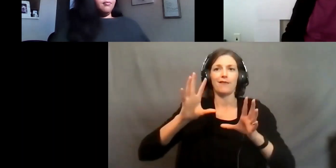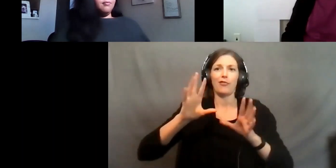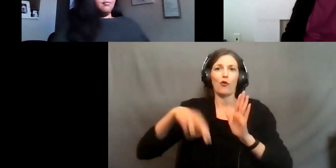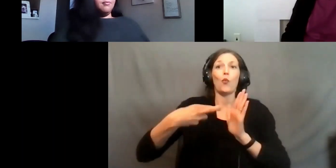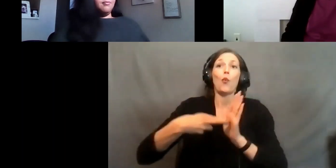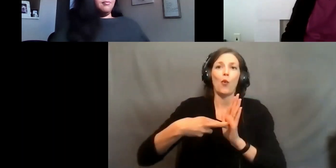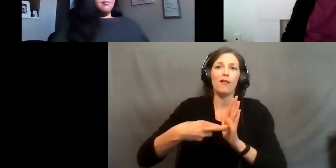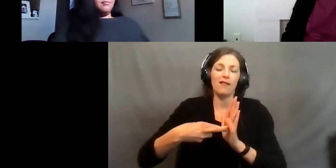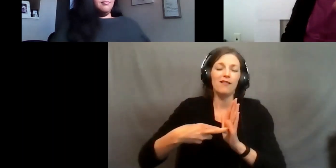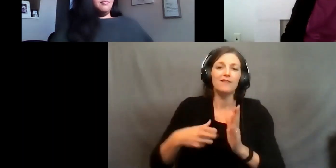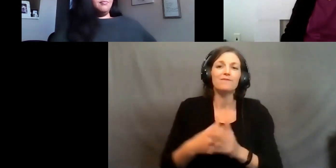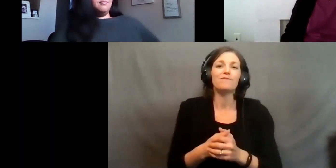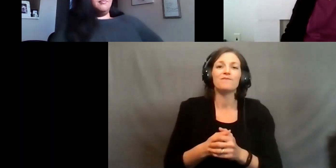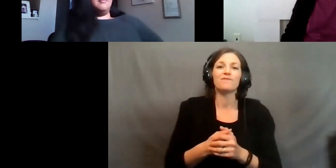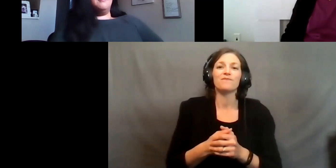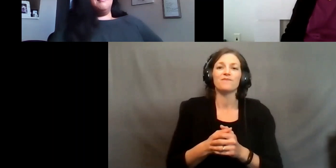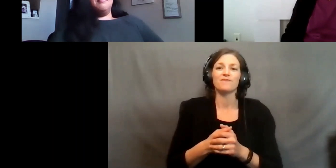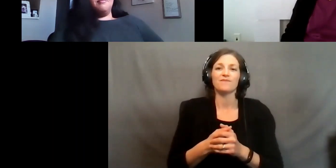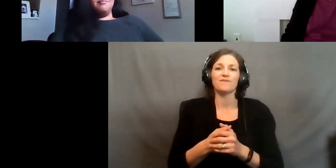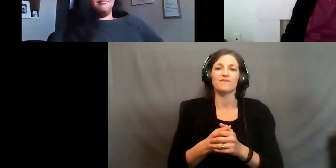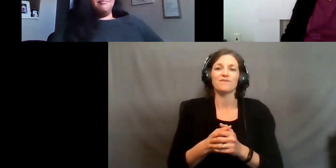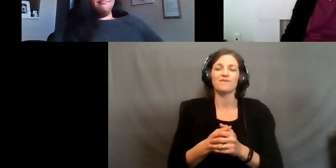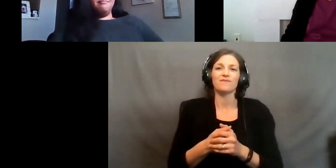13:16:01 that each of you have when you are presenting. 13:16:07 >>AASIA REVELS: